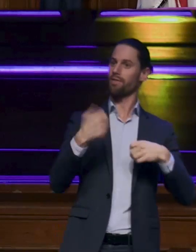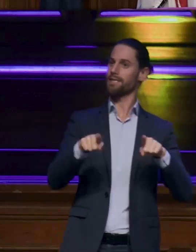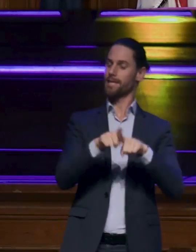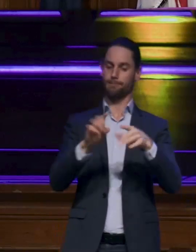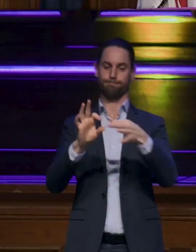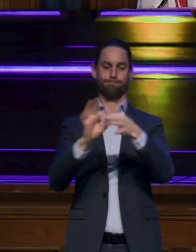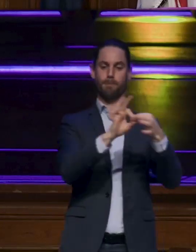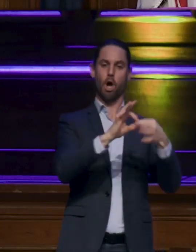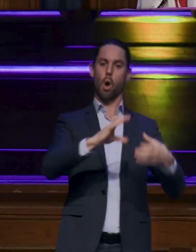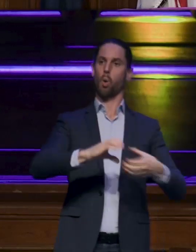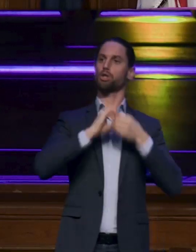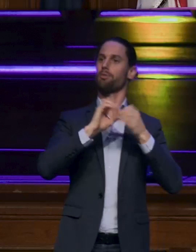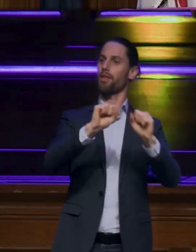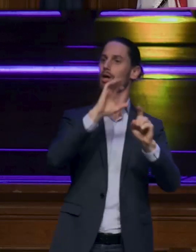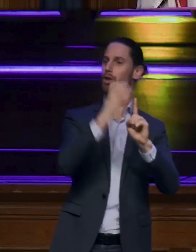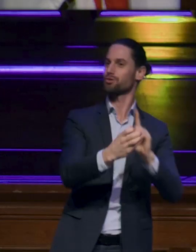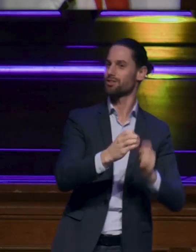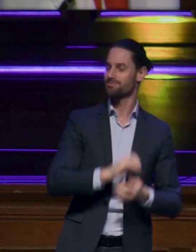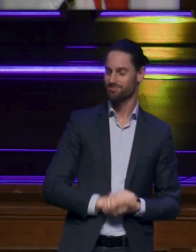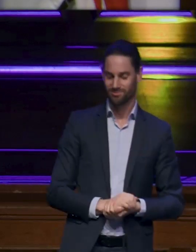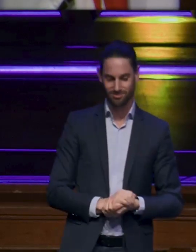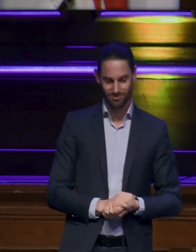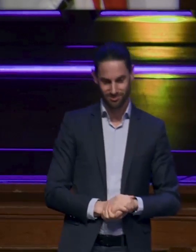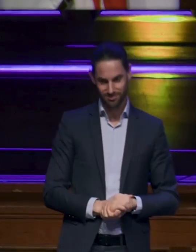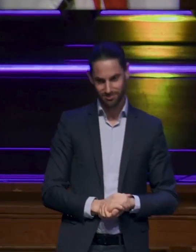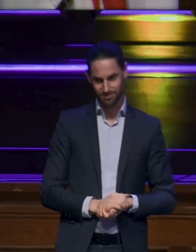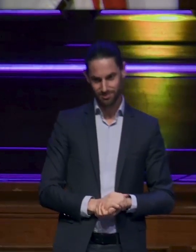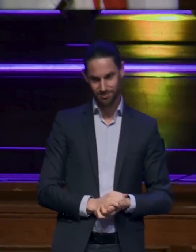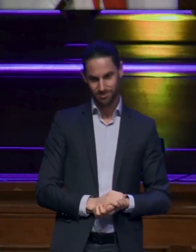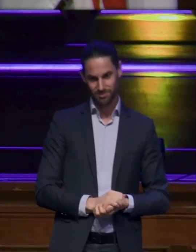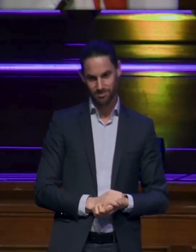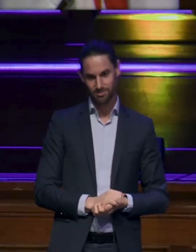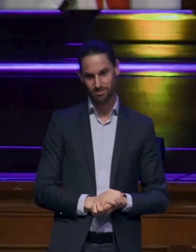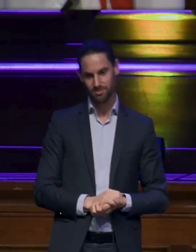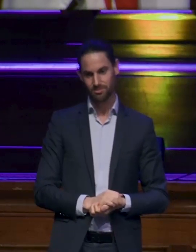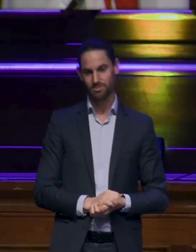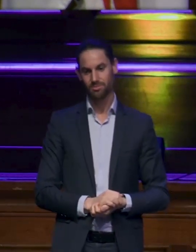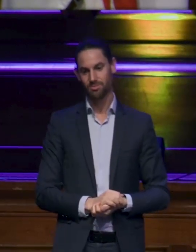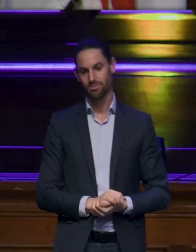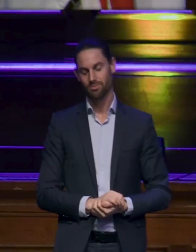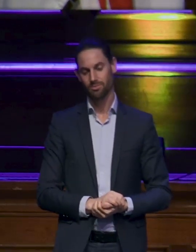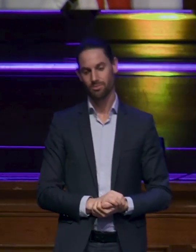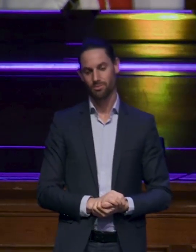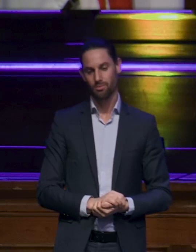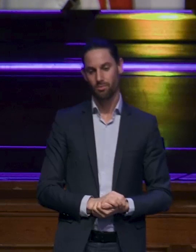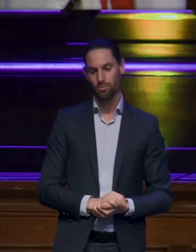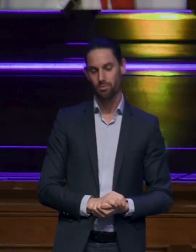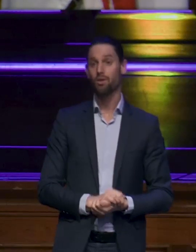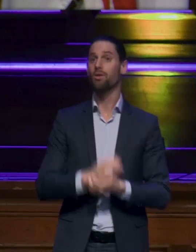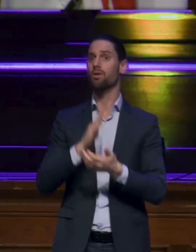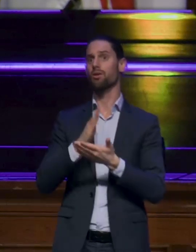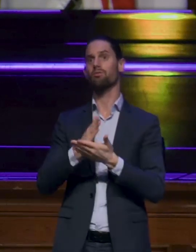think we have a sense that we have a duty of care there maori Waitangi finau